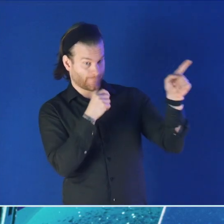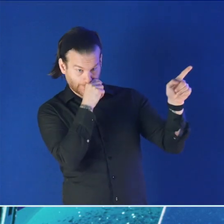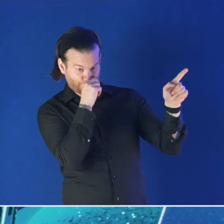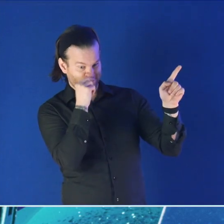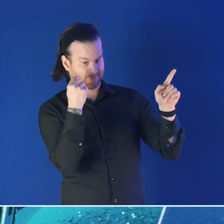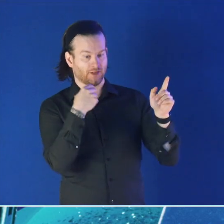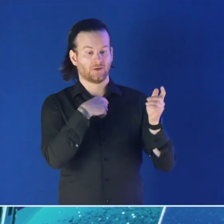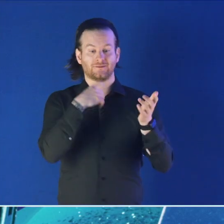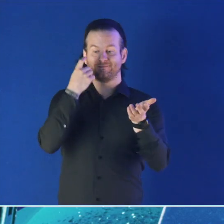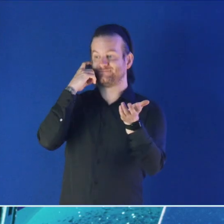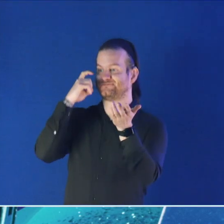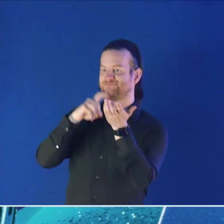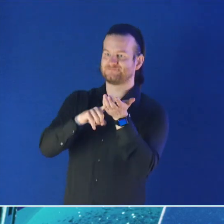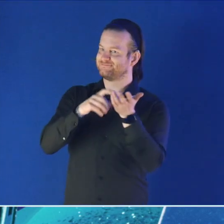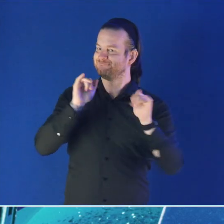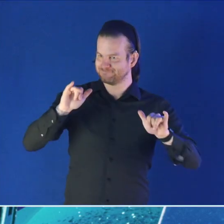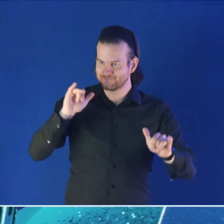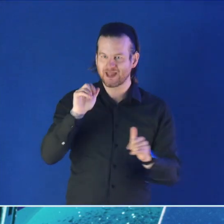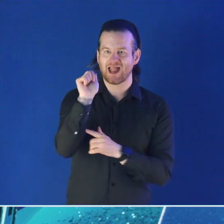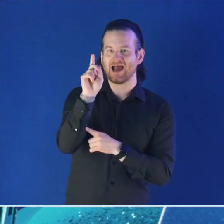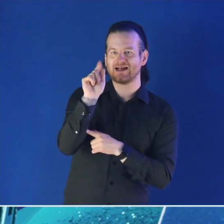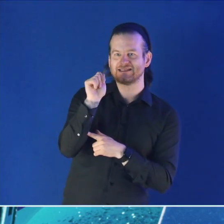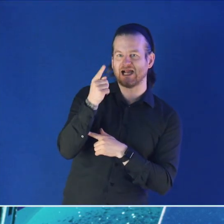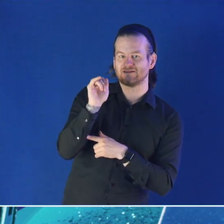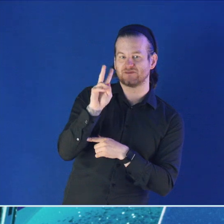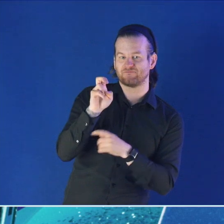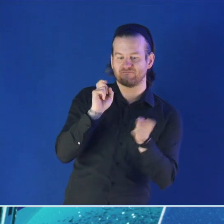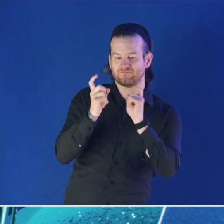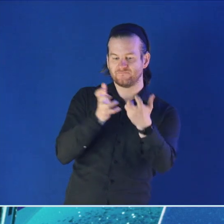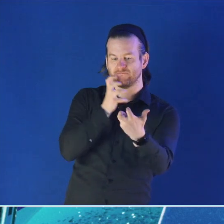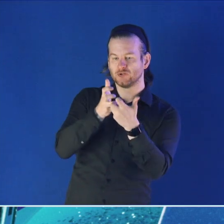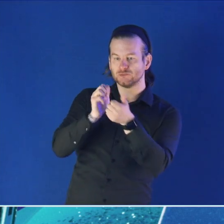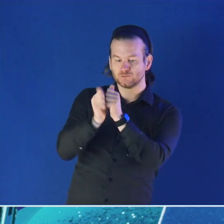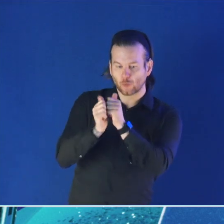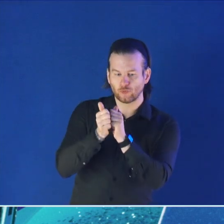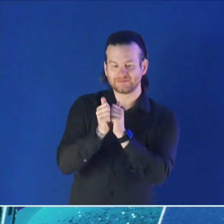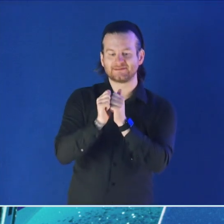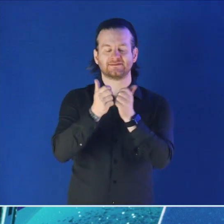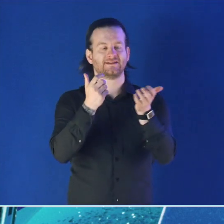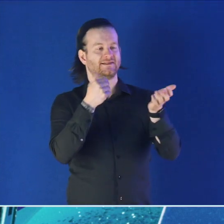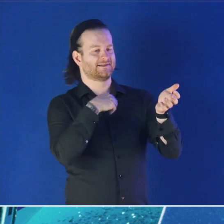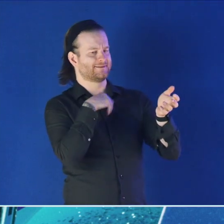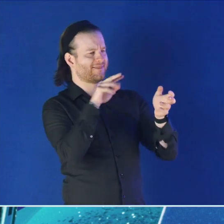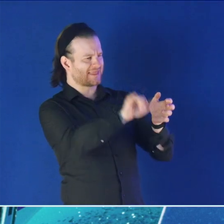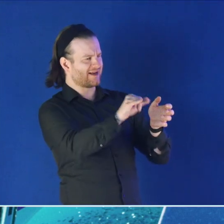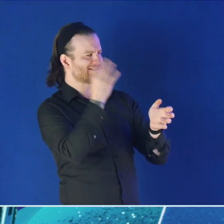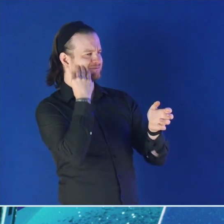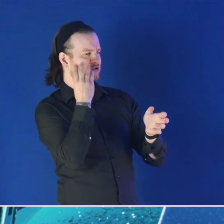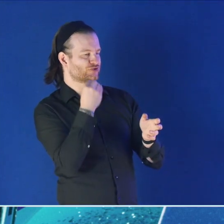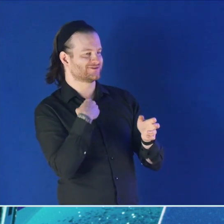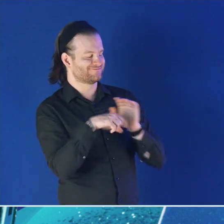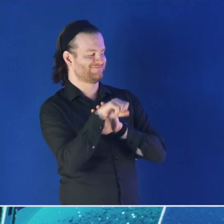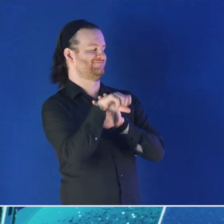And I completely fell head over heels in love with adaptive sports.